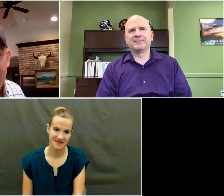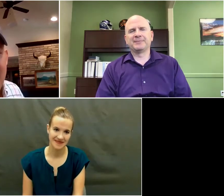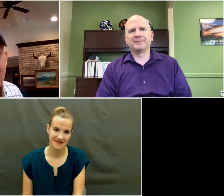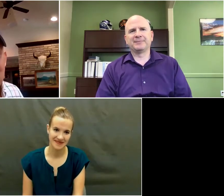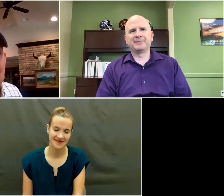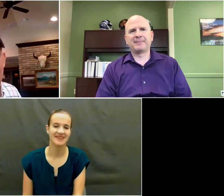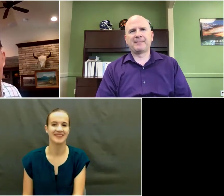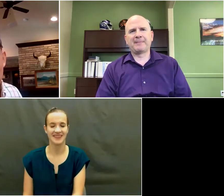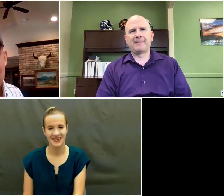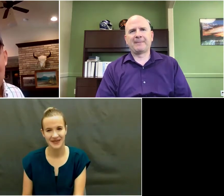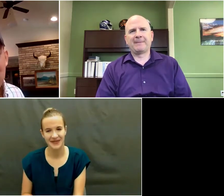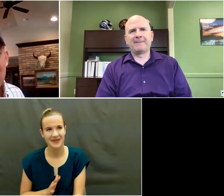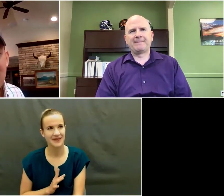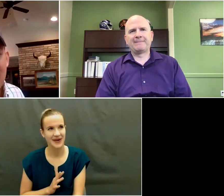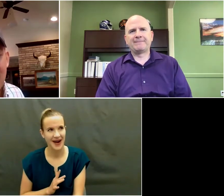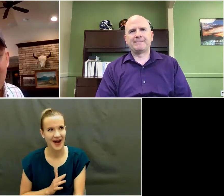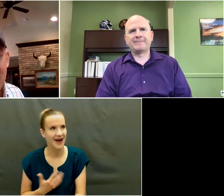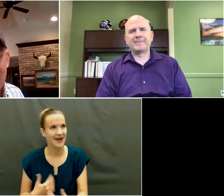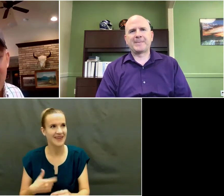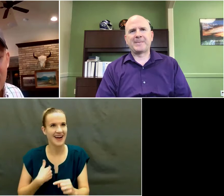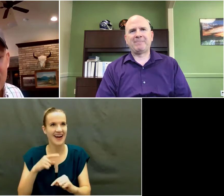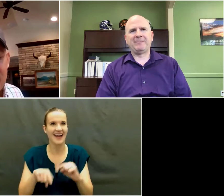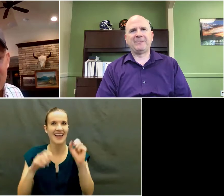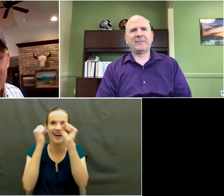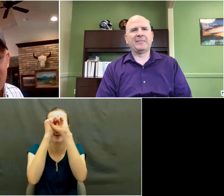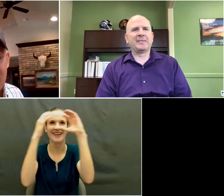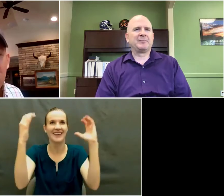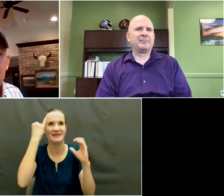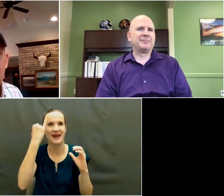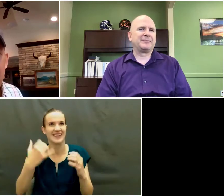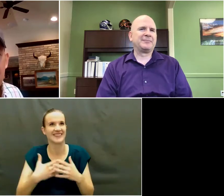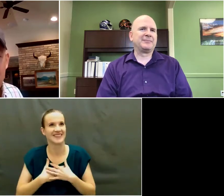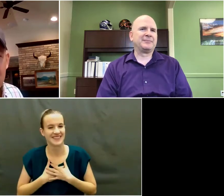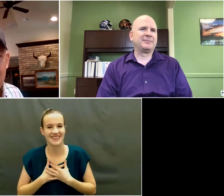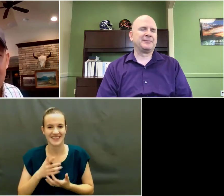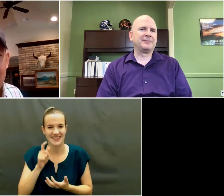Jeremy: I can't even imagine what that would be like having, you know, using a manual wheelchair